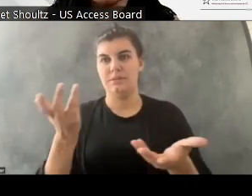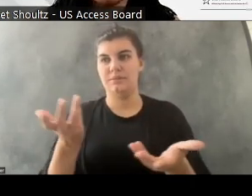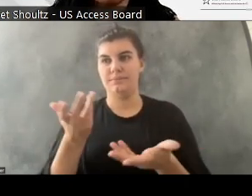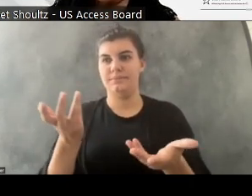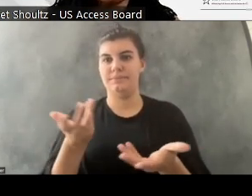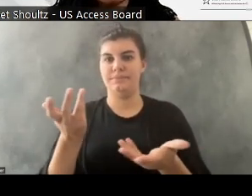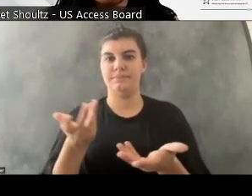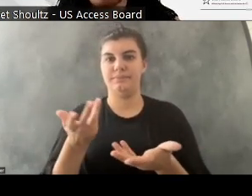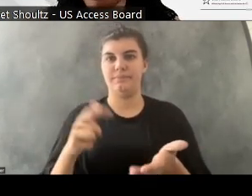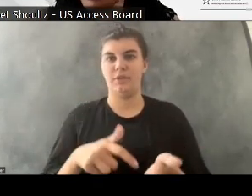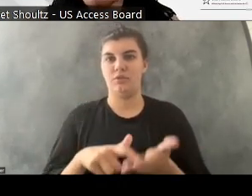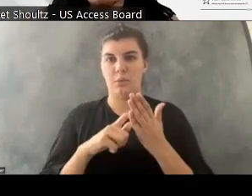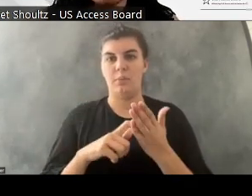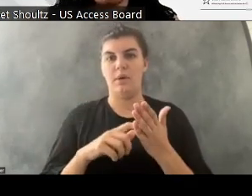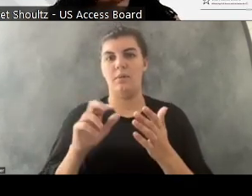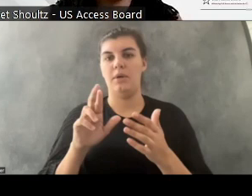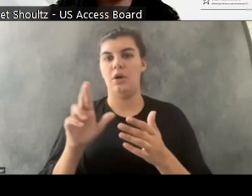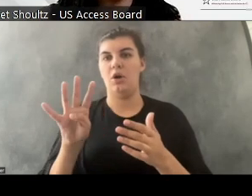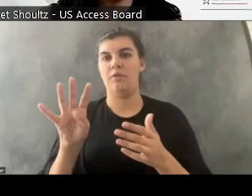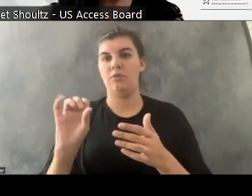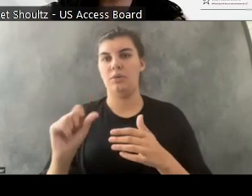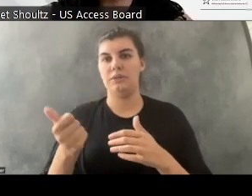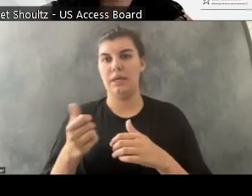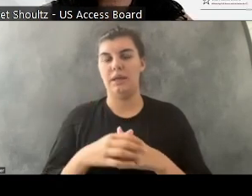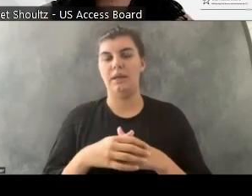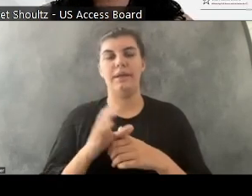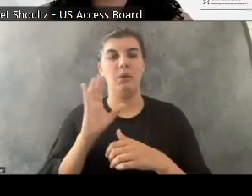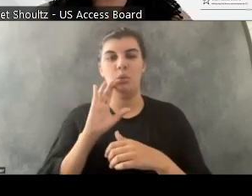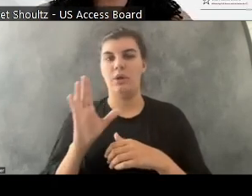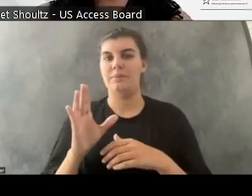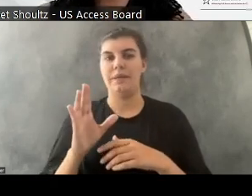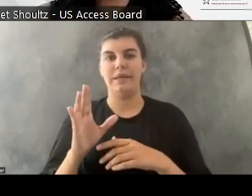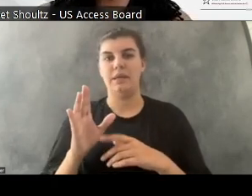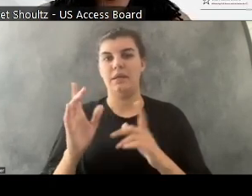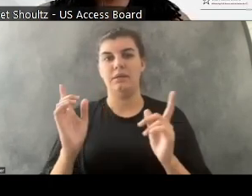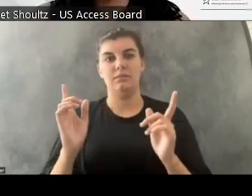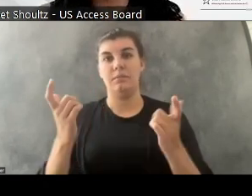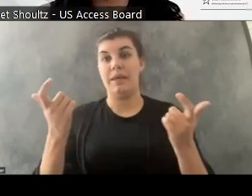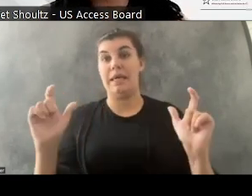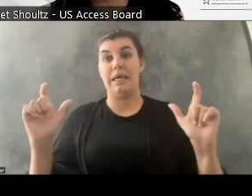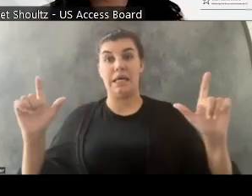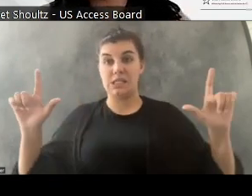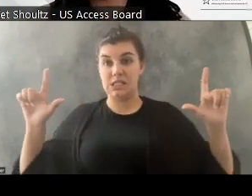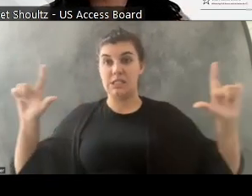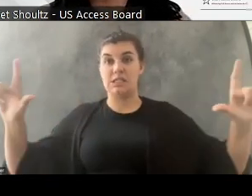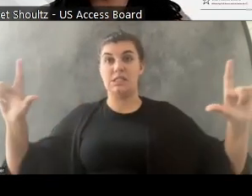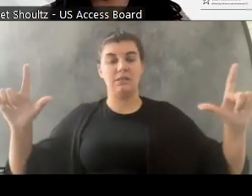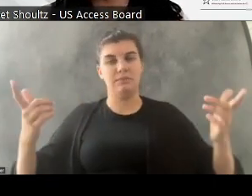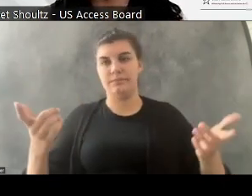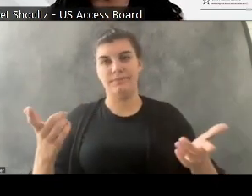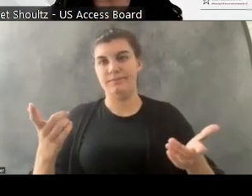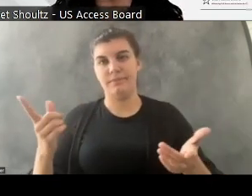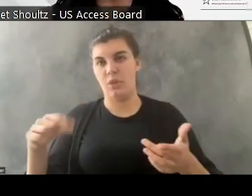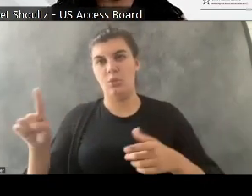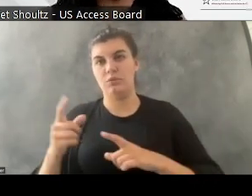requirement or requirements in R410 it would be really huge signs, so those are exempt as well.